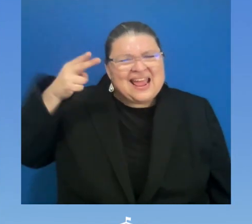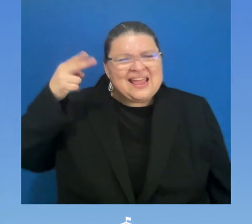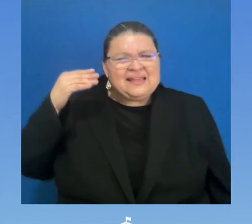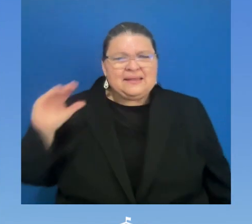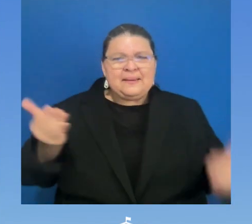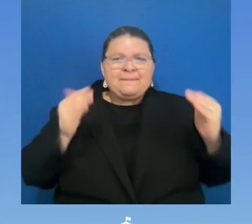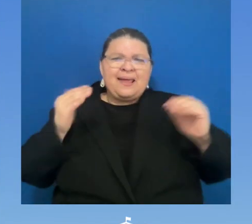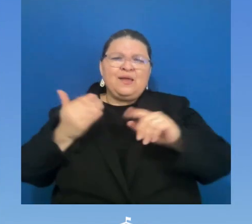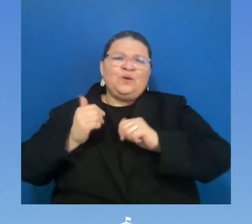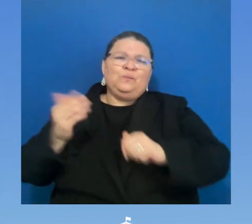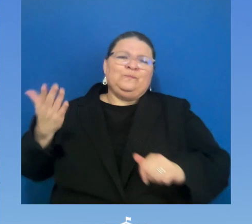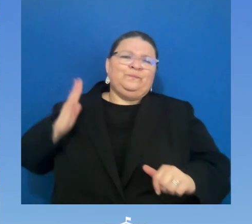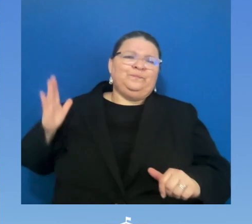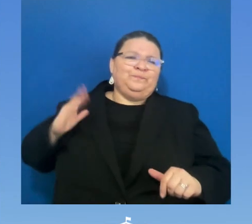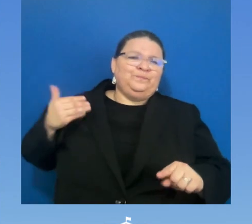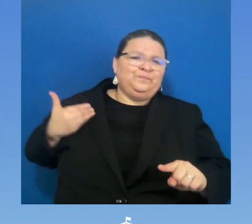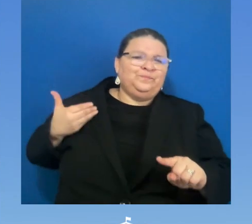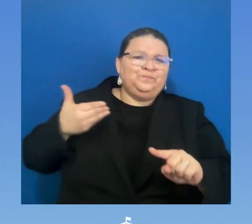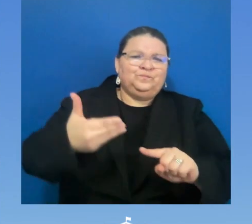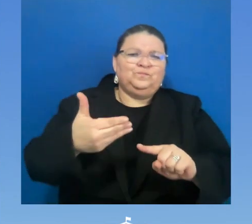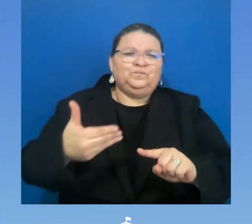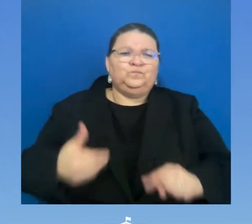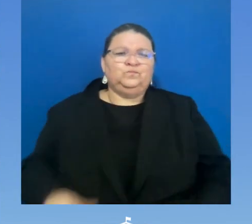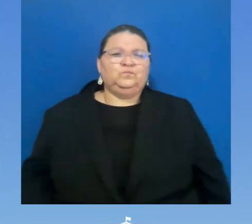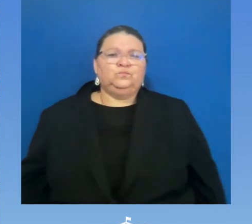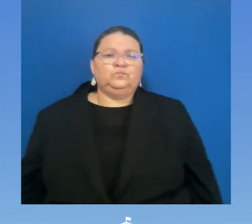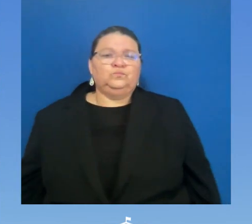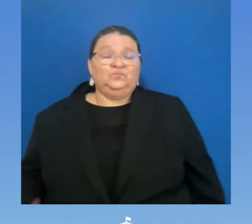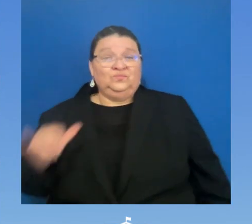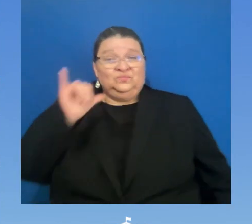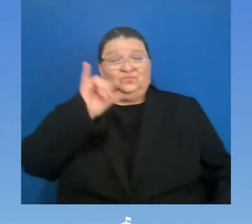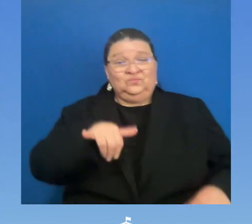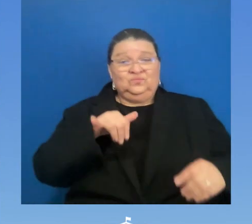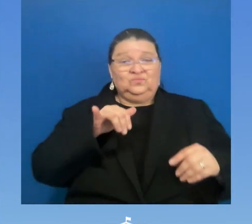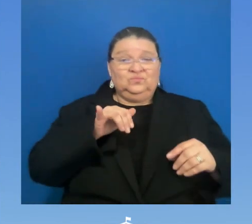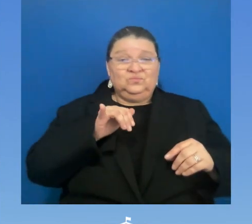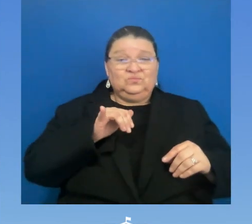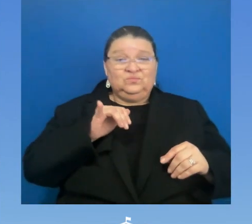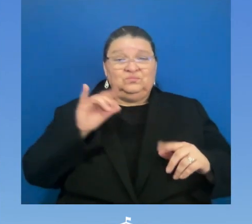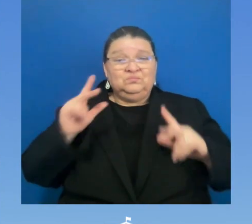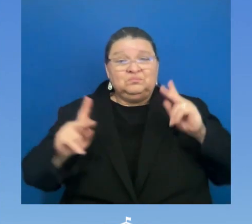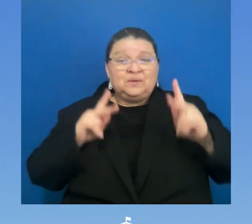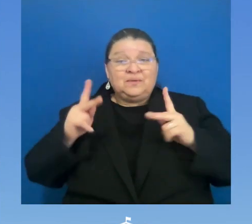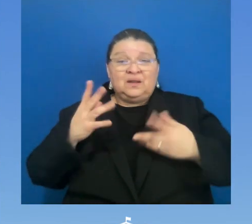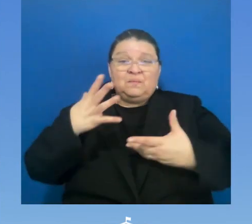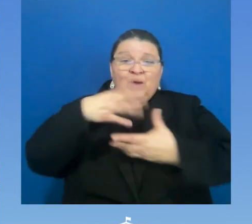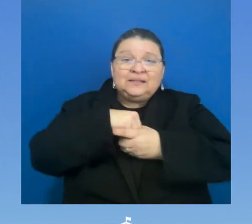for everyone to participate in a digital environment like Sonia is doing right now. Well, that isn't true for everyone.